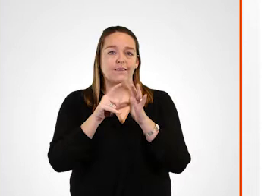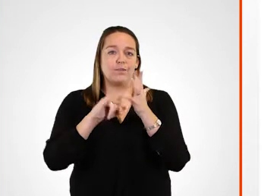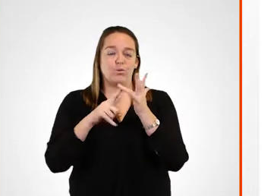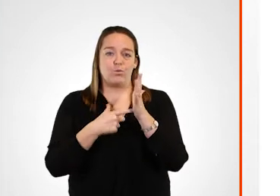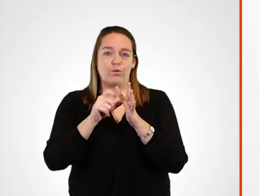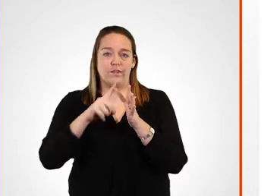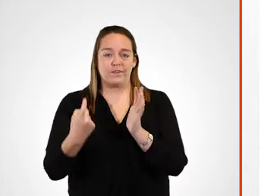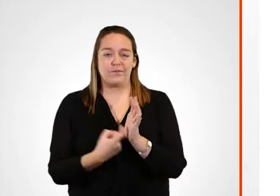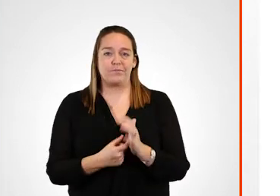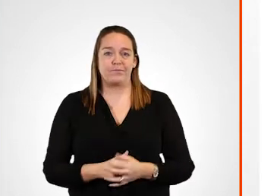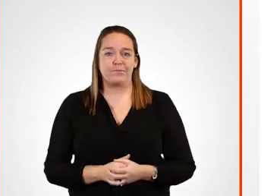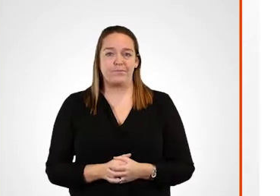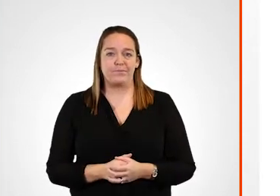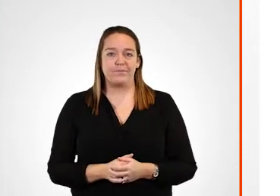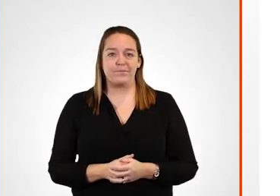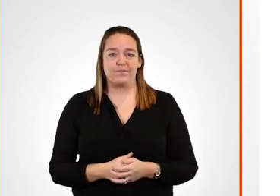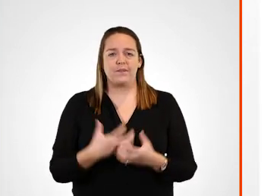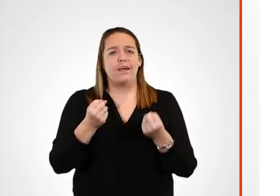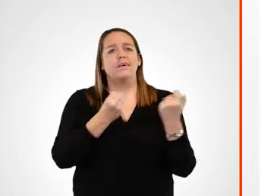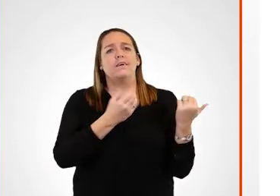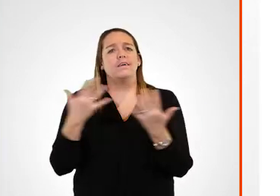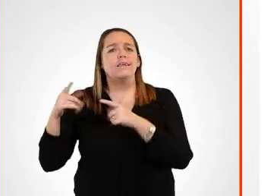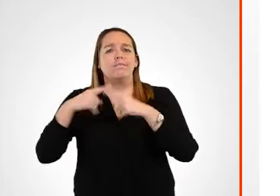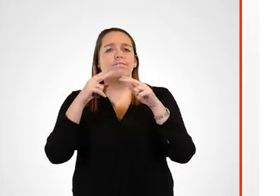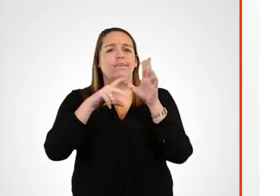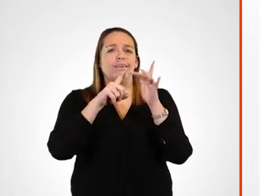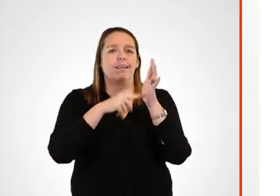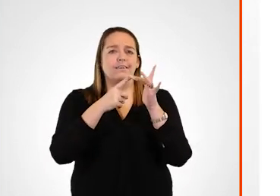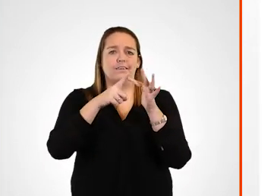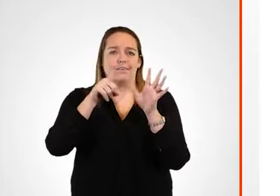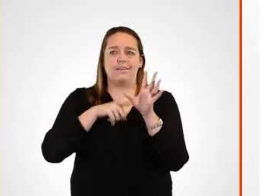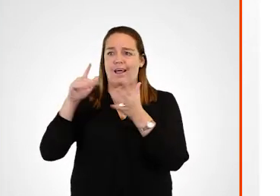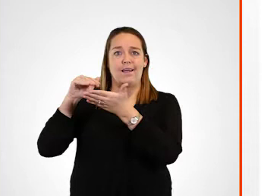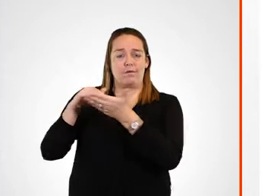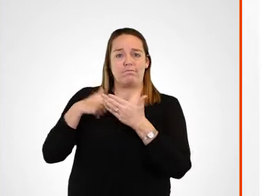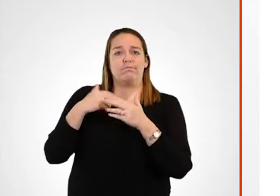and that several facilities were instrumental in completing this study: